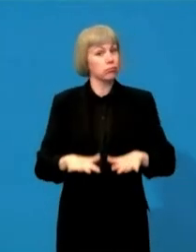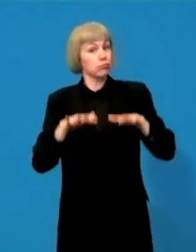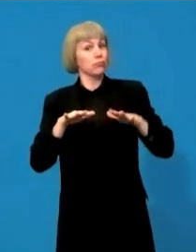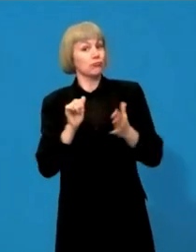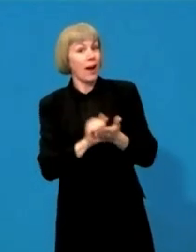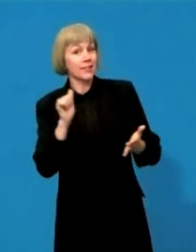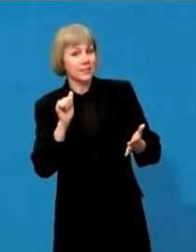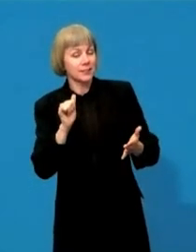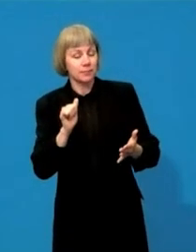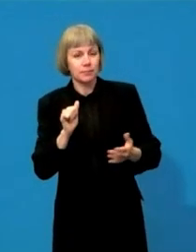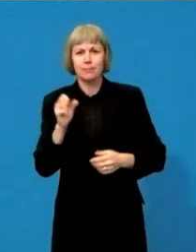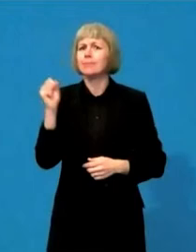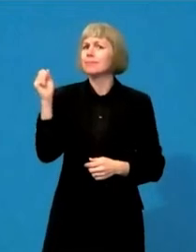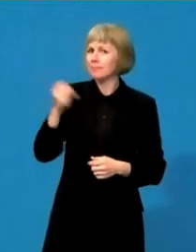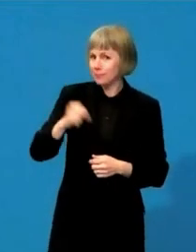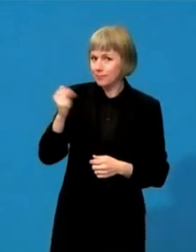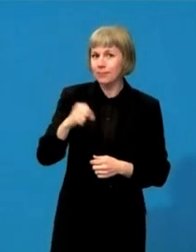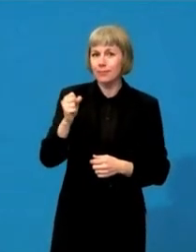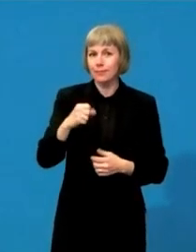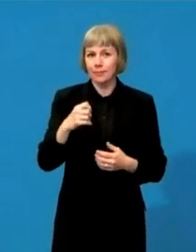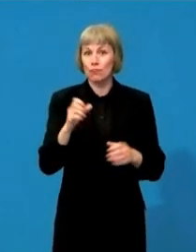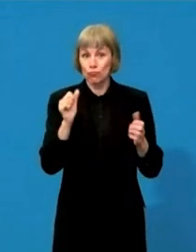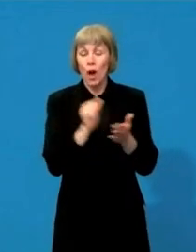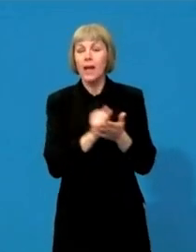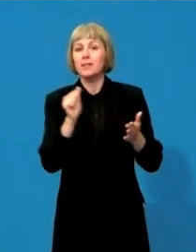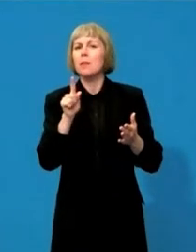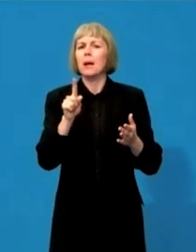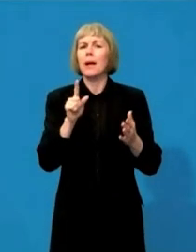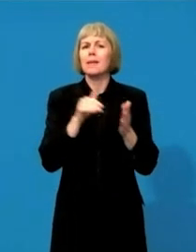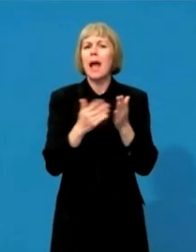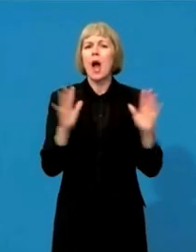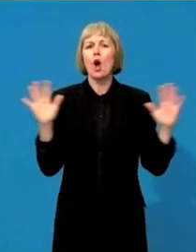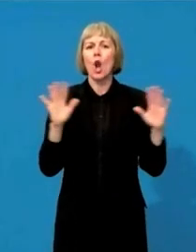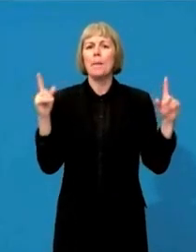And you can't guarantee, because of climate change, whether you are going to have a good